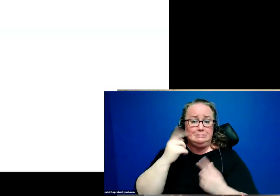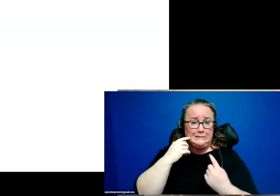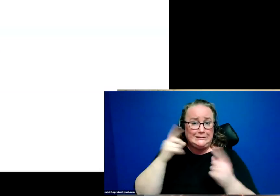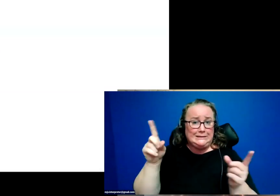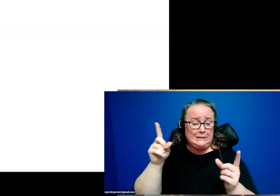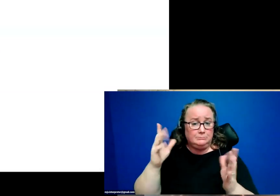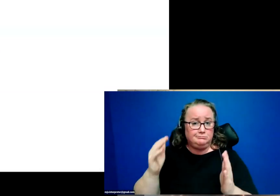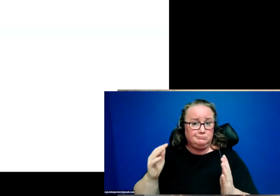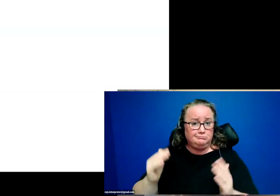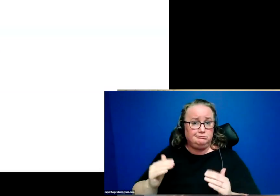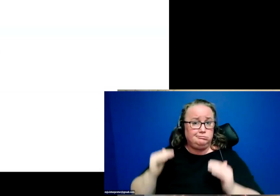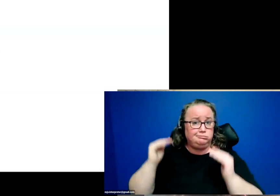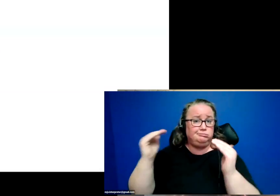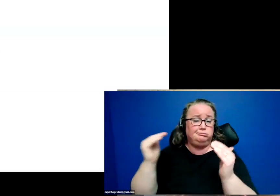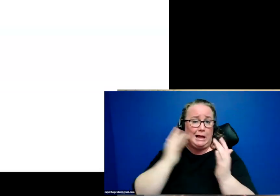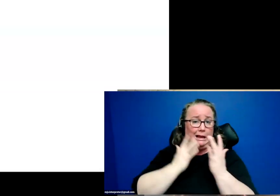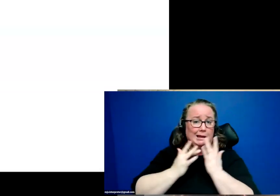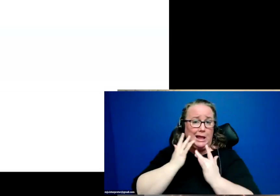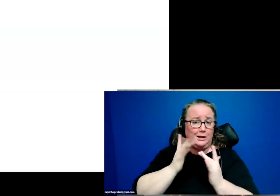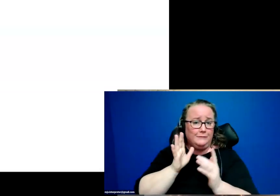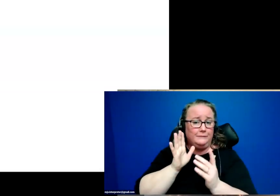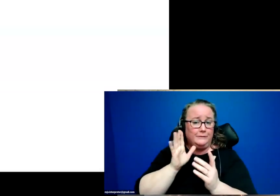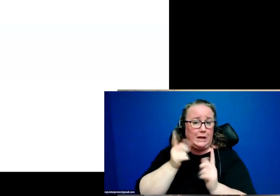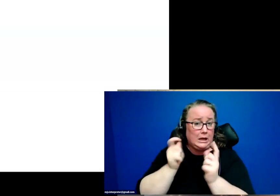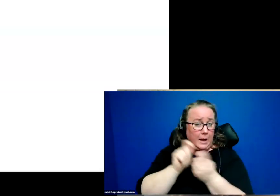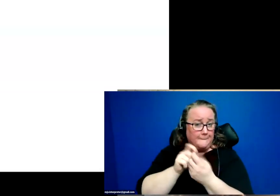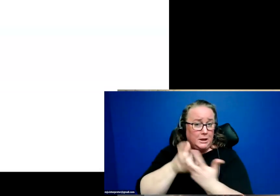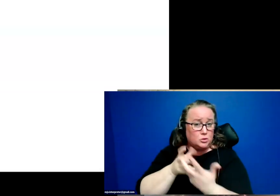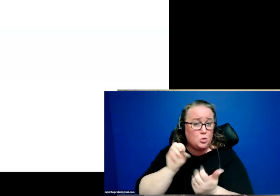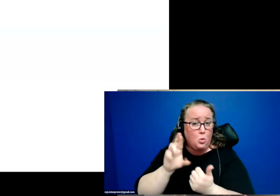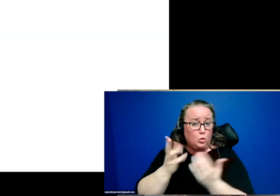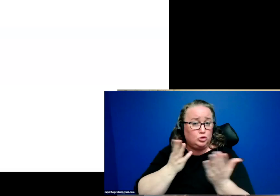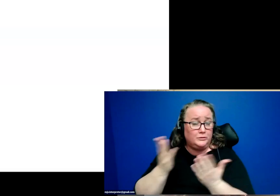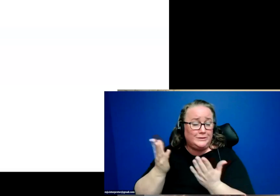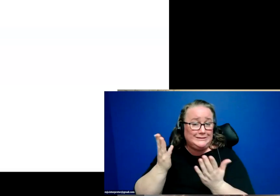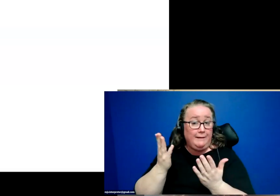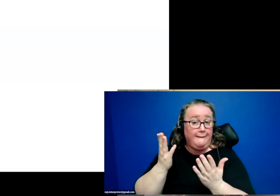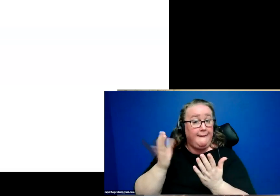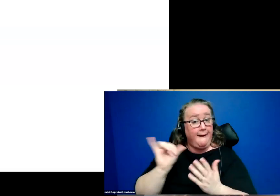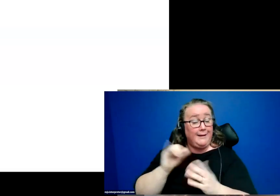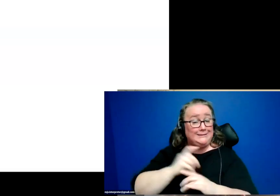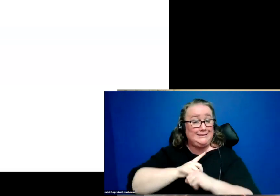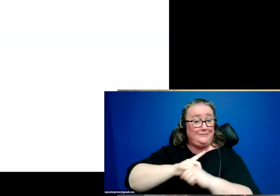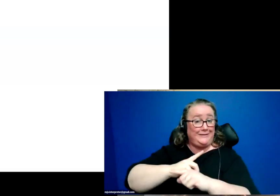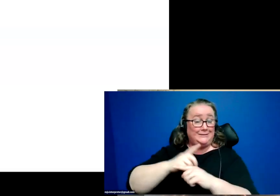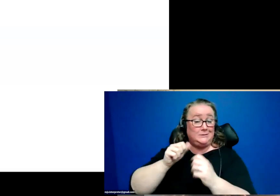accommodations and services as a defense in termination of parental rights?